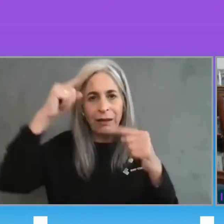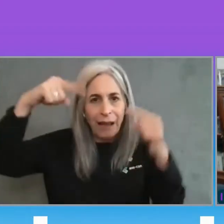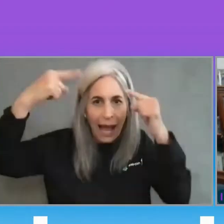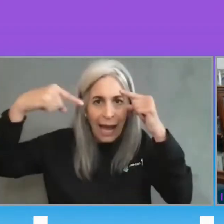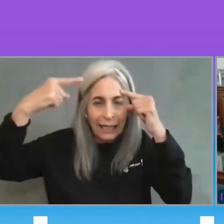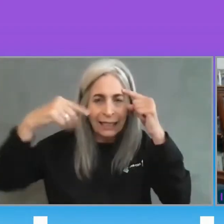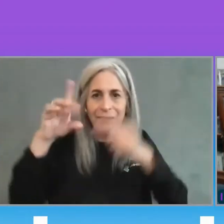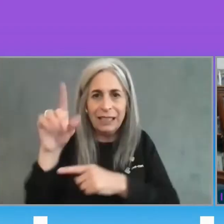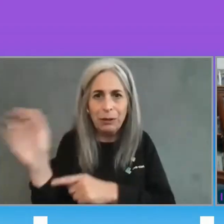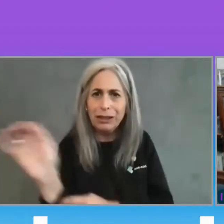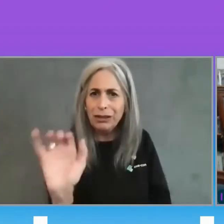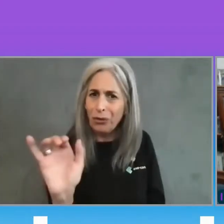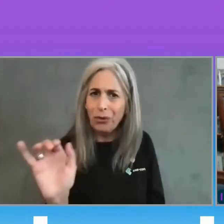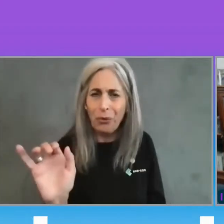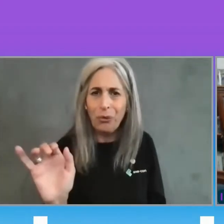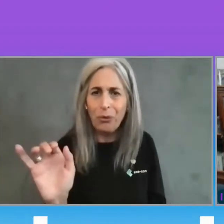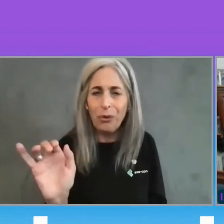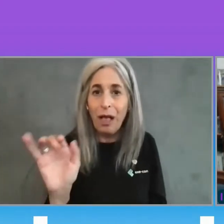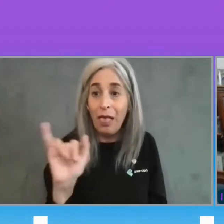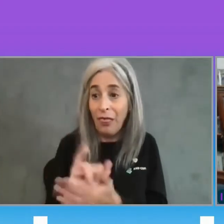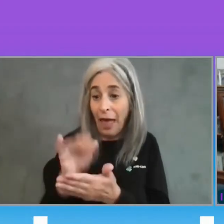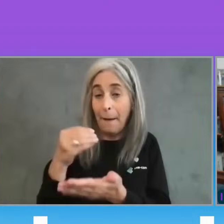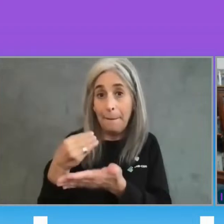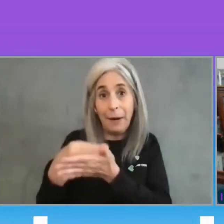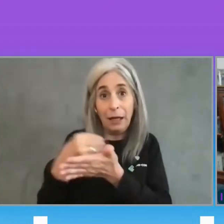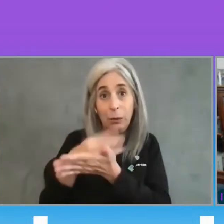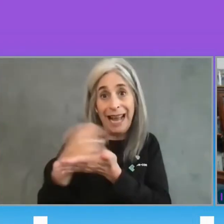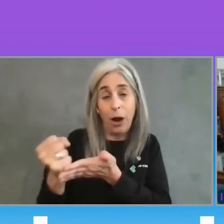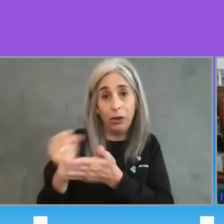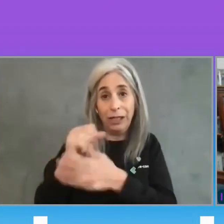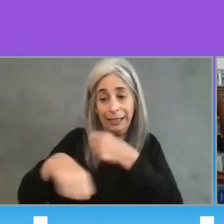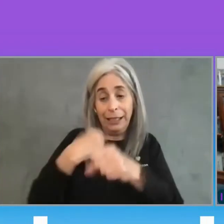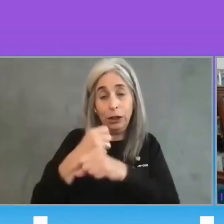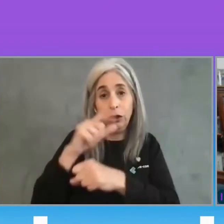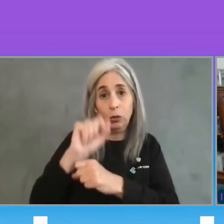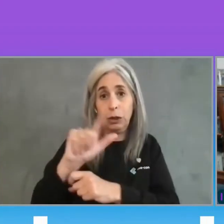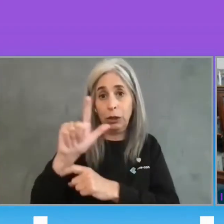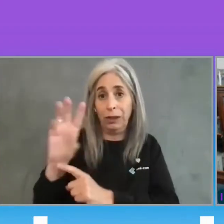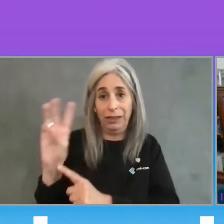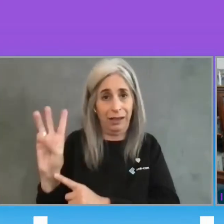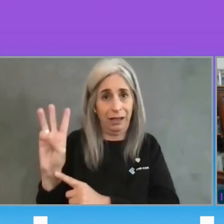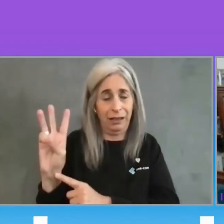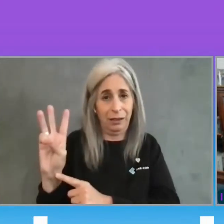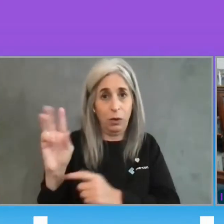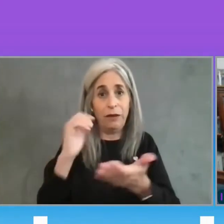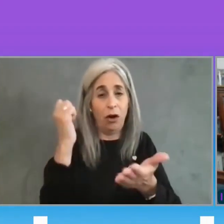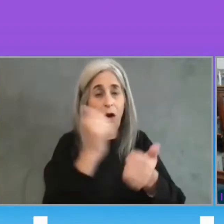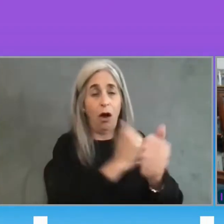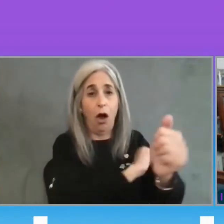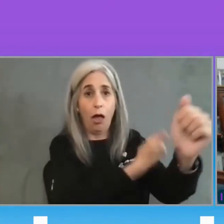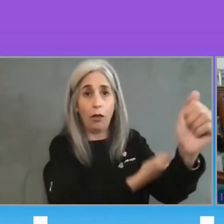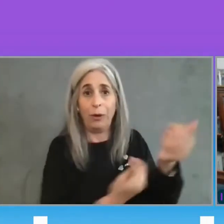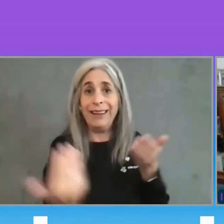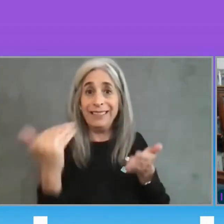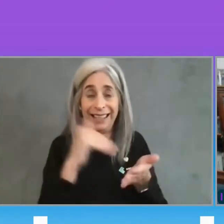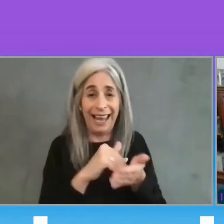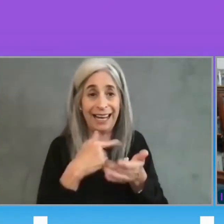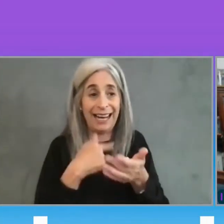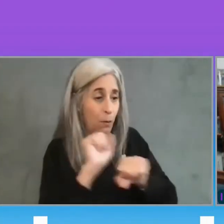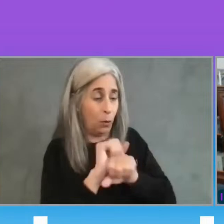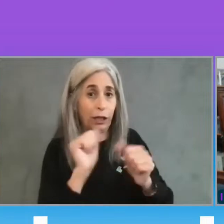people with cognitive disabilities as well. That money is going to run out in 2026 and we're gonna have to reauthorize